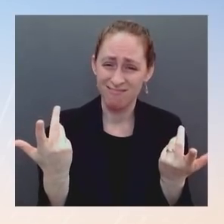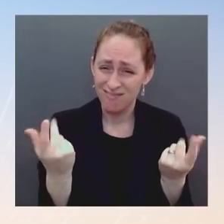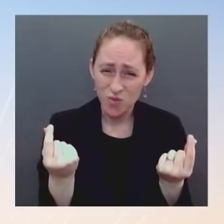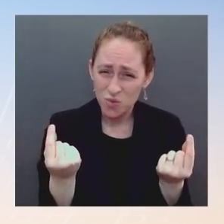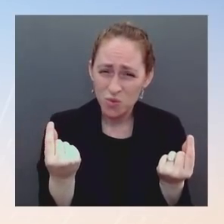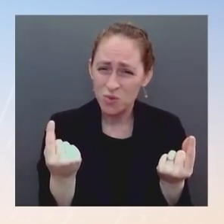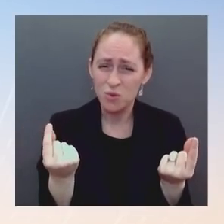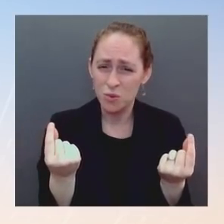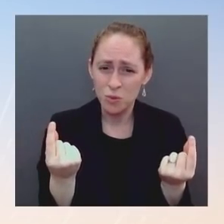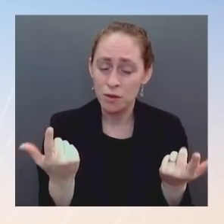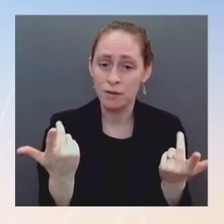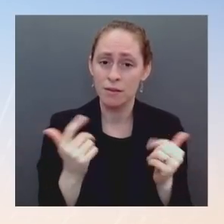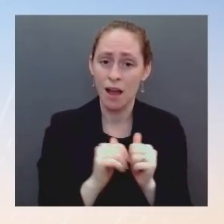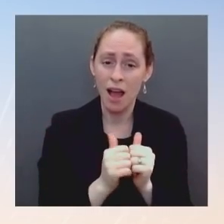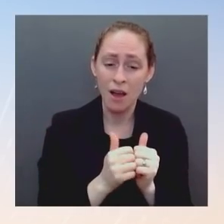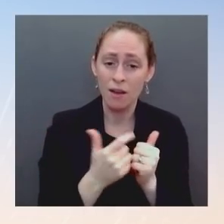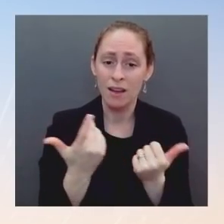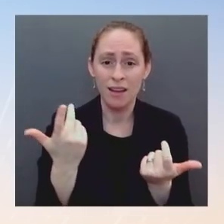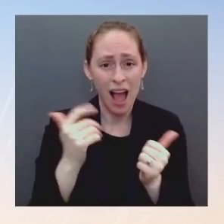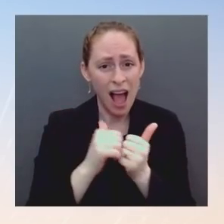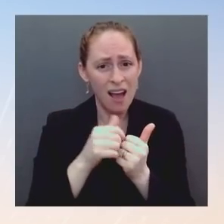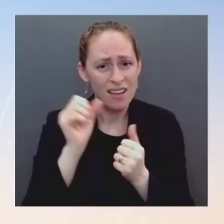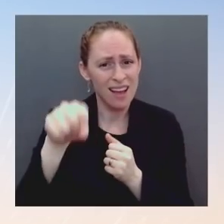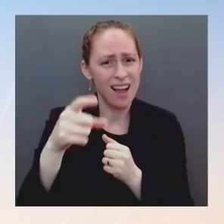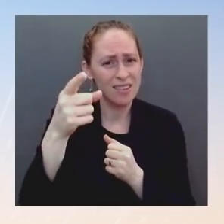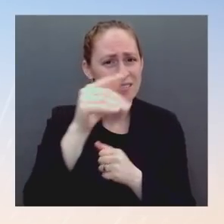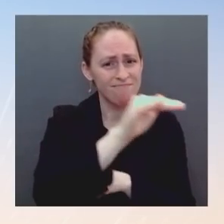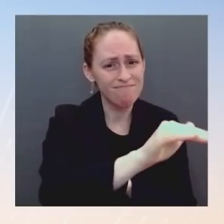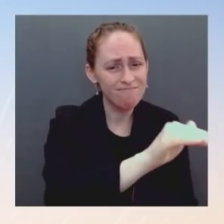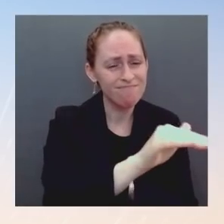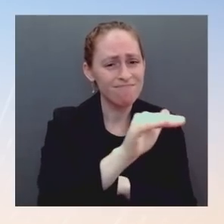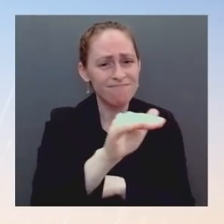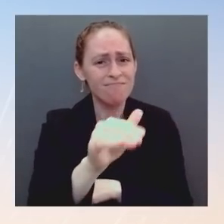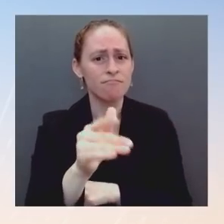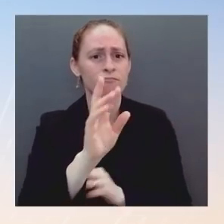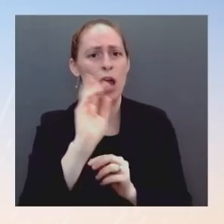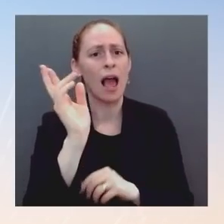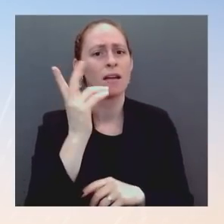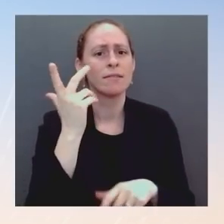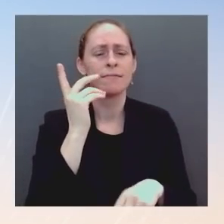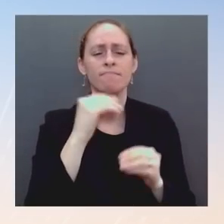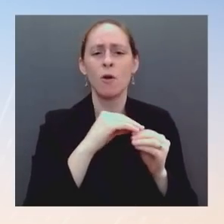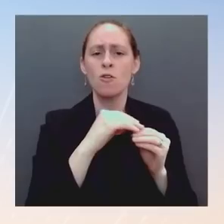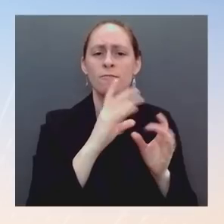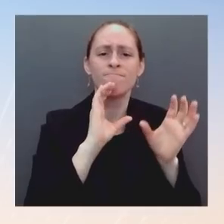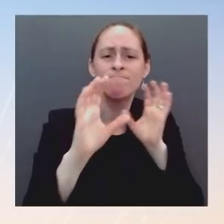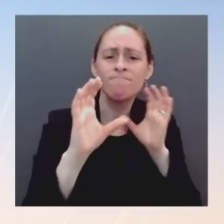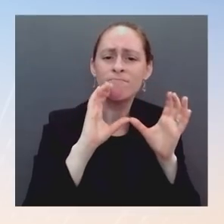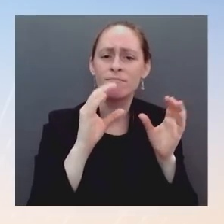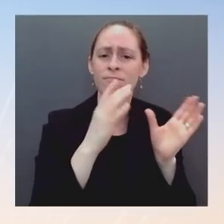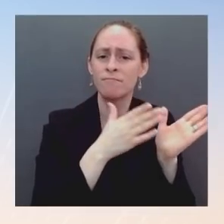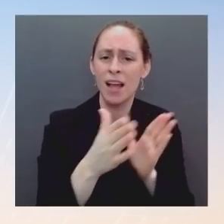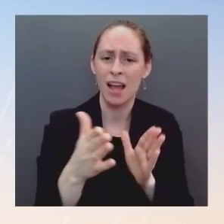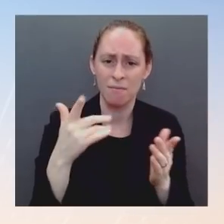from the administration to Border Patrol, given that we're seeing more of this come to the surface? Ms. Psaki: I haven't watched in detail the video.